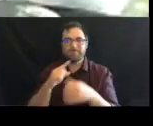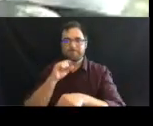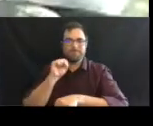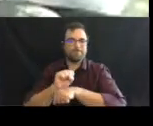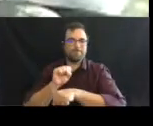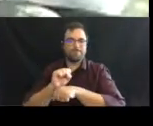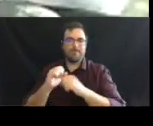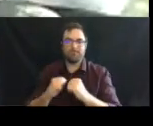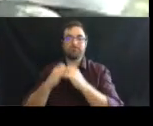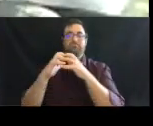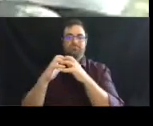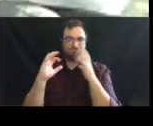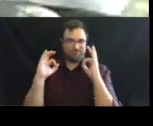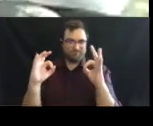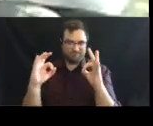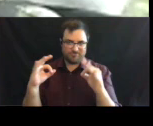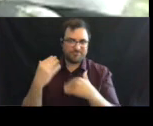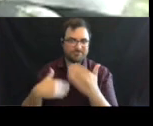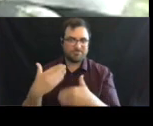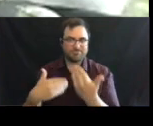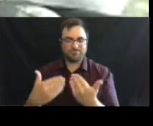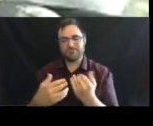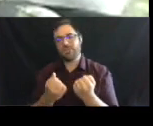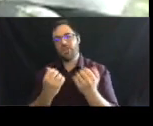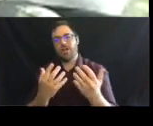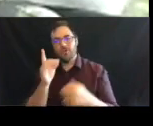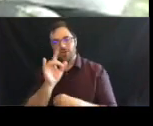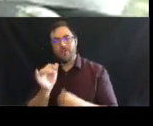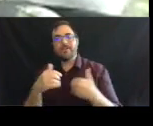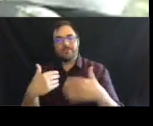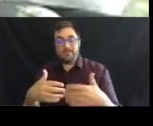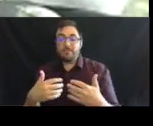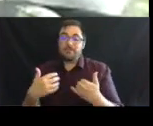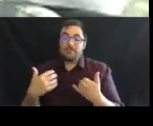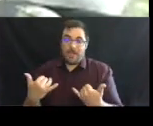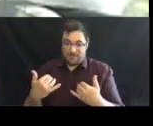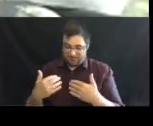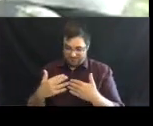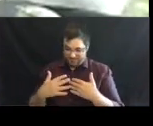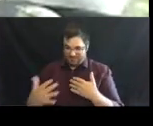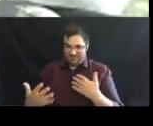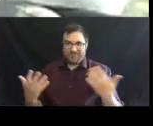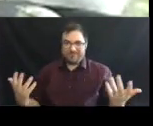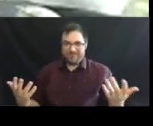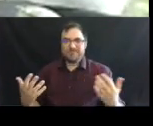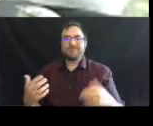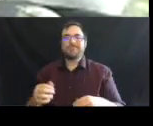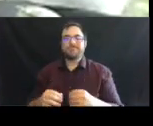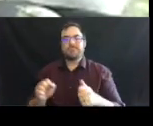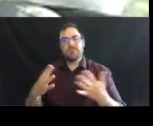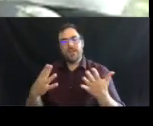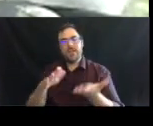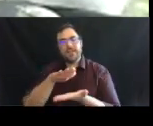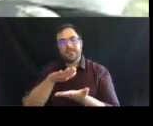model of supports and services. In the meantime we're providing education, presentations